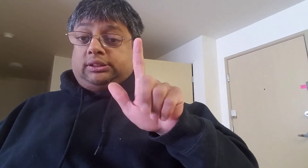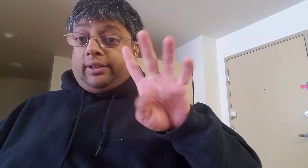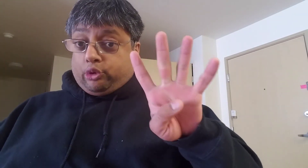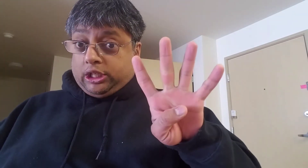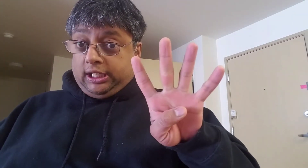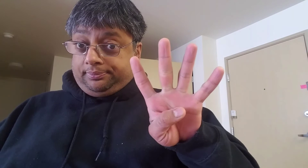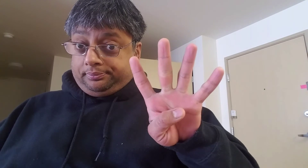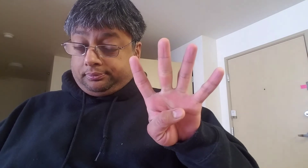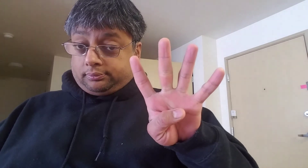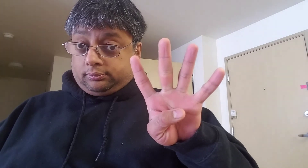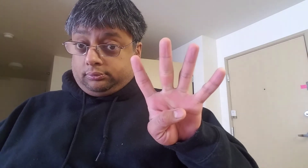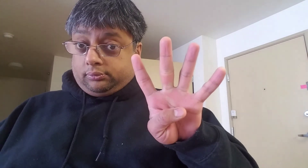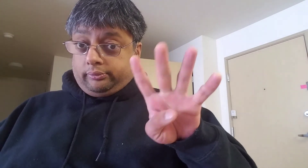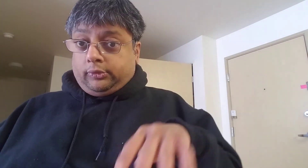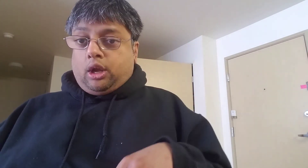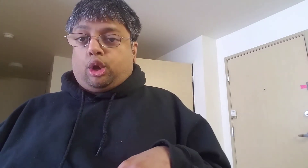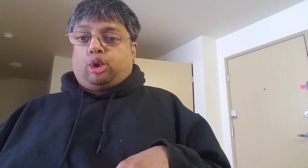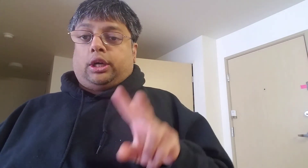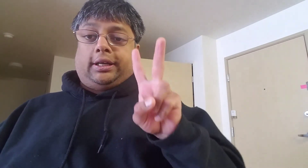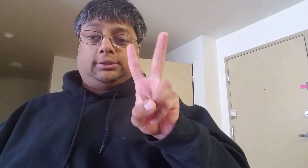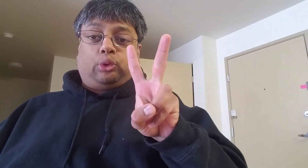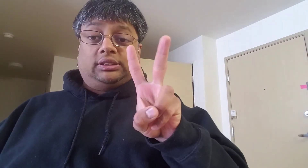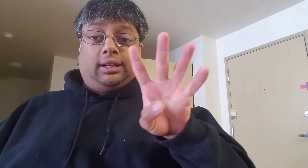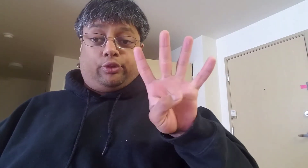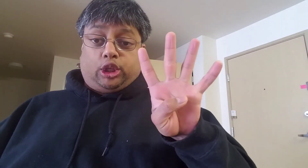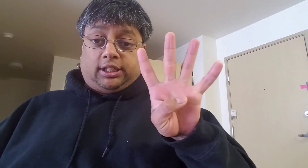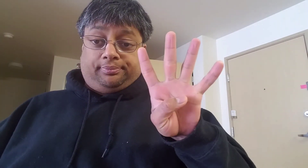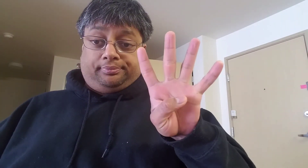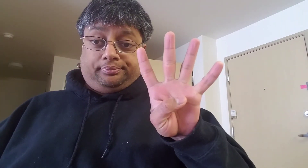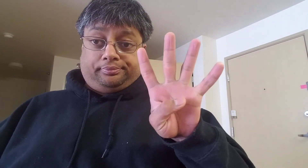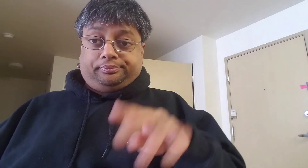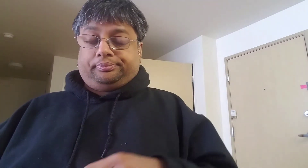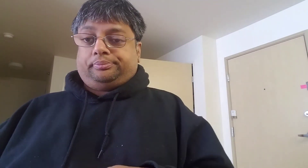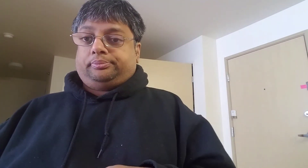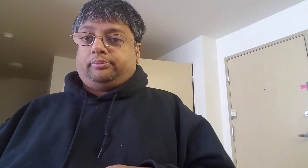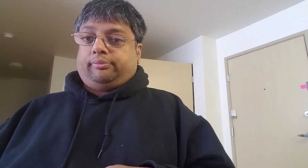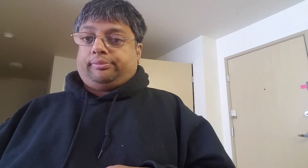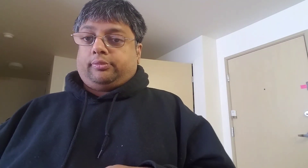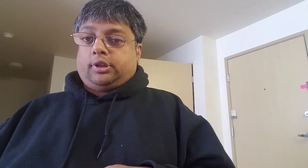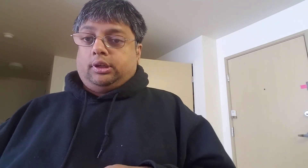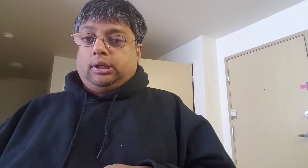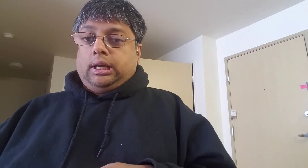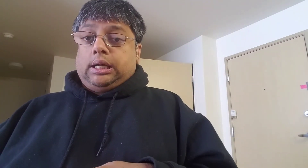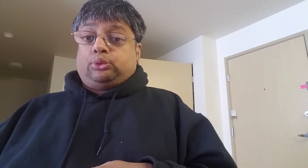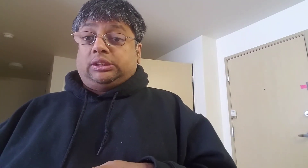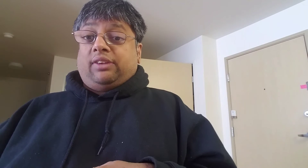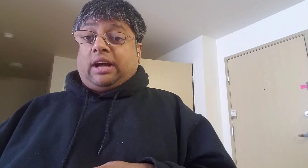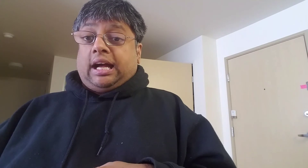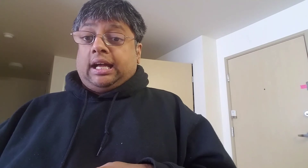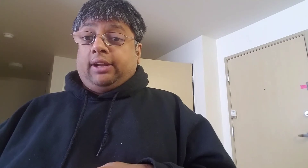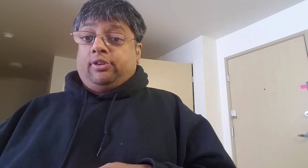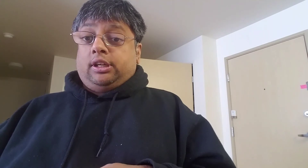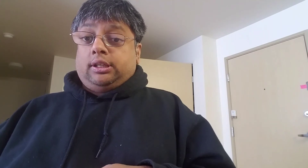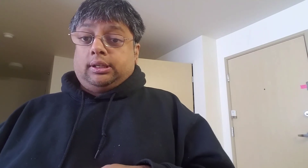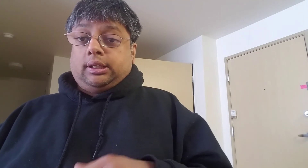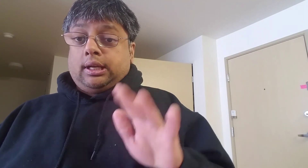"Twenty four"(24) (L-shaped, flicking) Twenty four (24) Twenty five (25) (alternate "I love you" sign and "five")